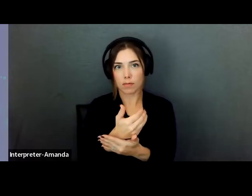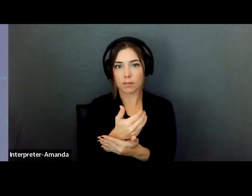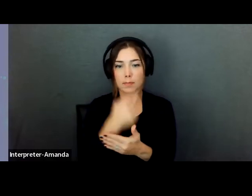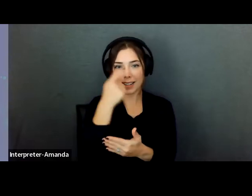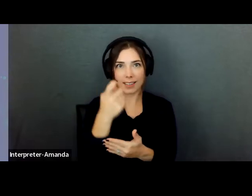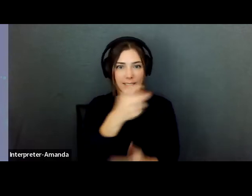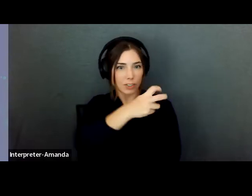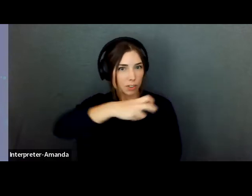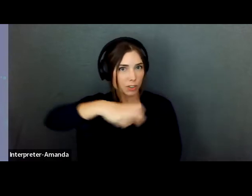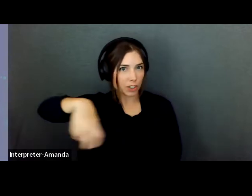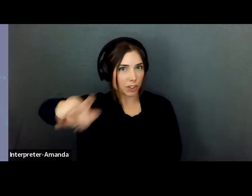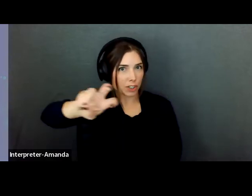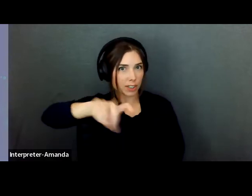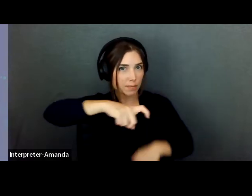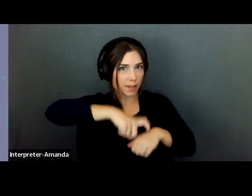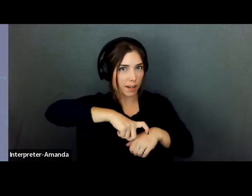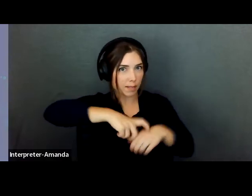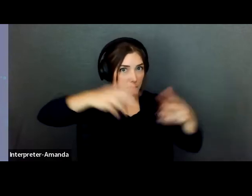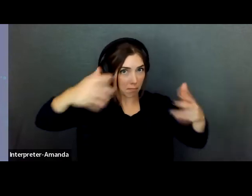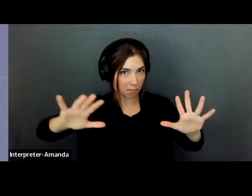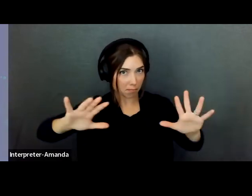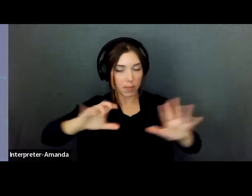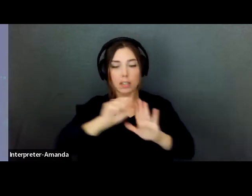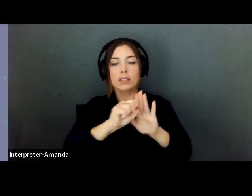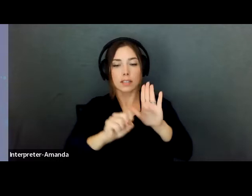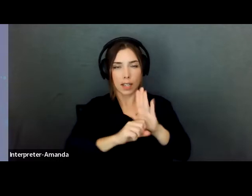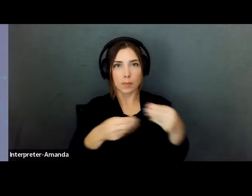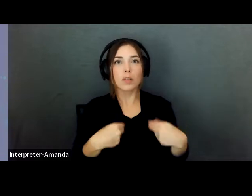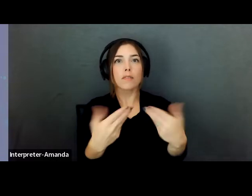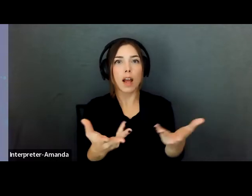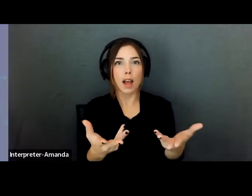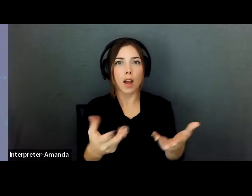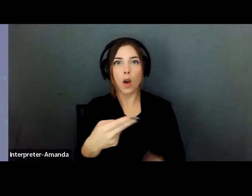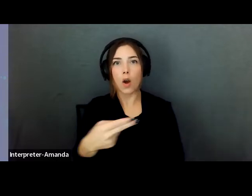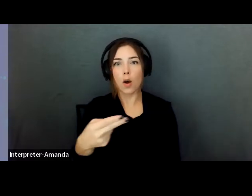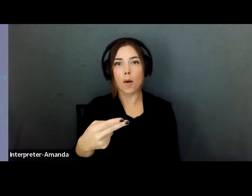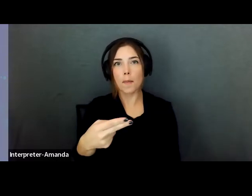home and community based services through waivers, Medicaid waivers.